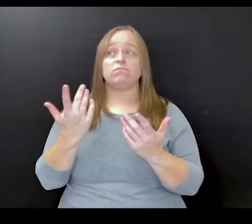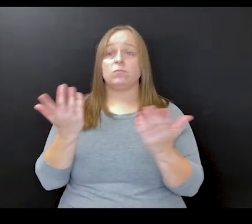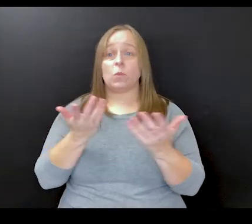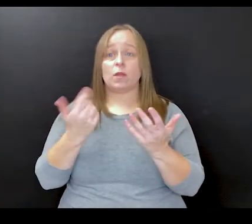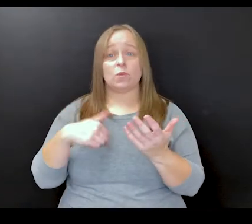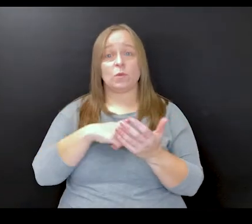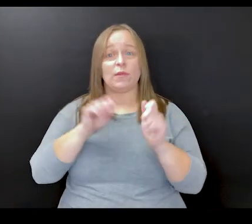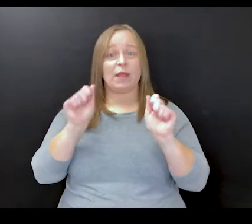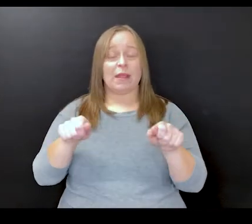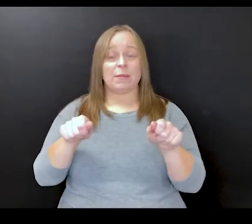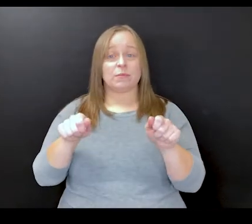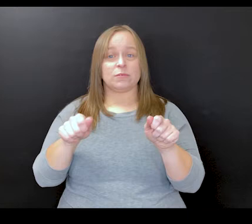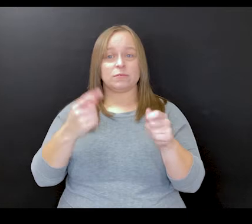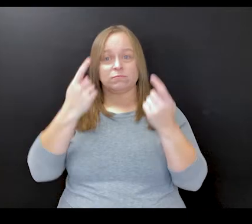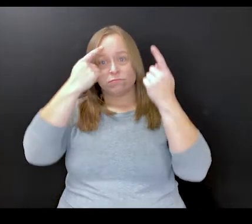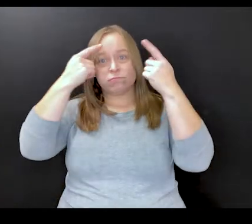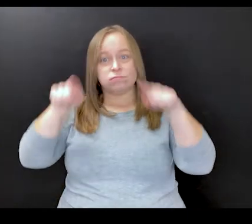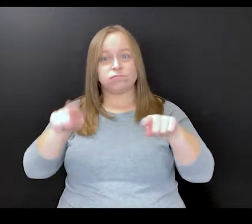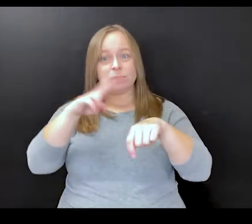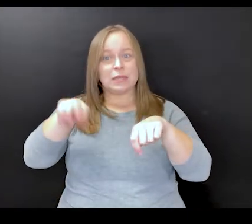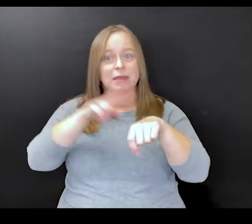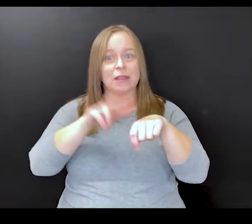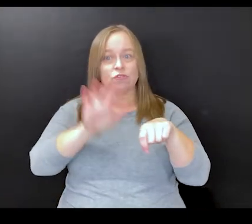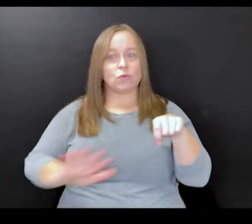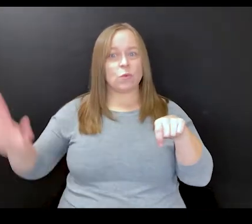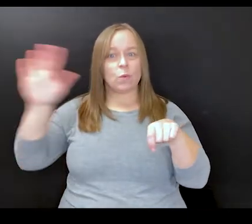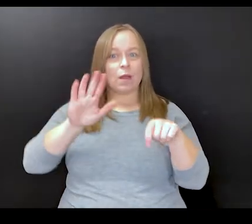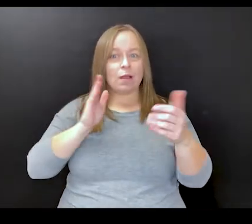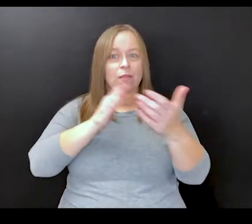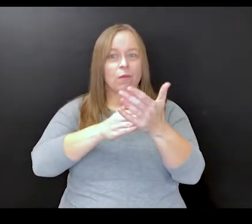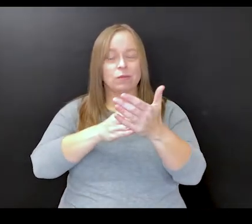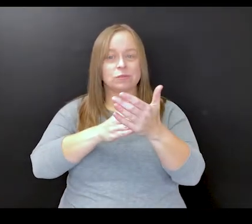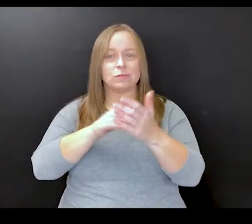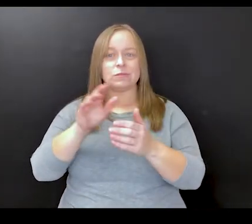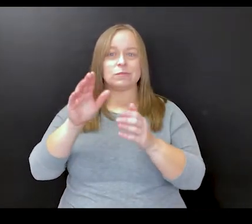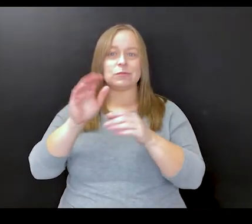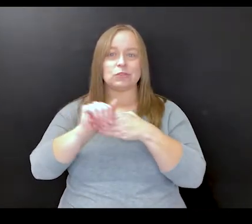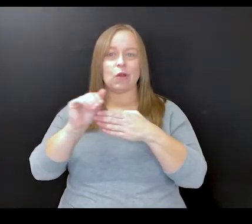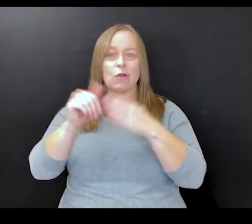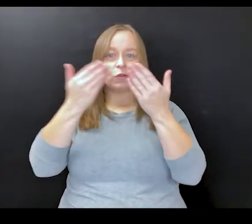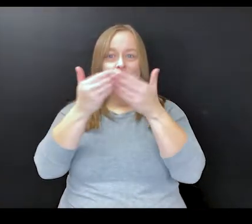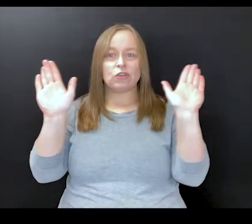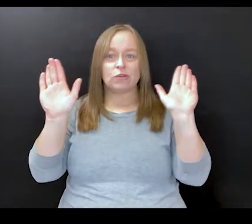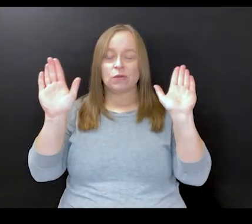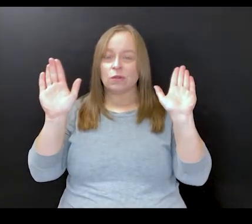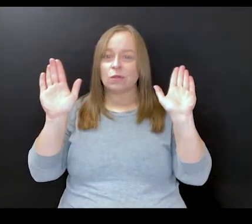was that we were able to settle the nationwide lawsuit against Dollar General stores.